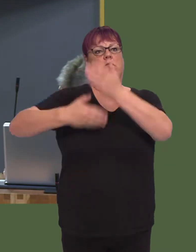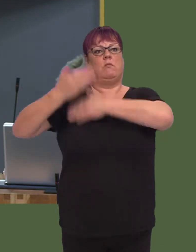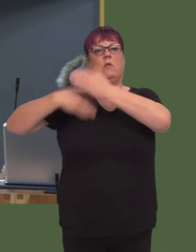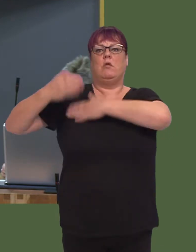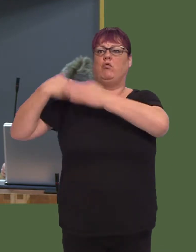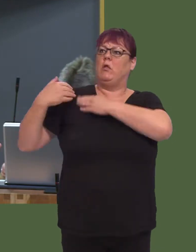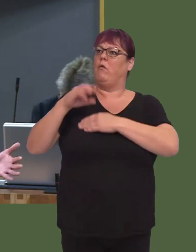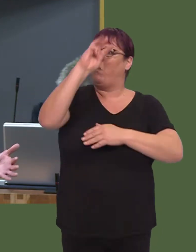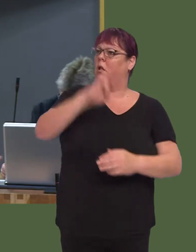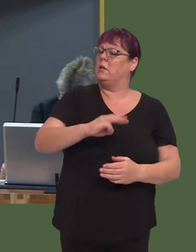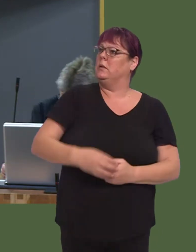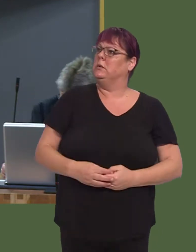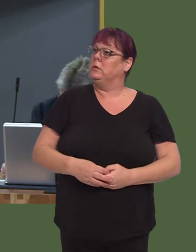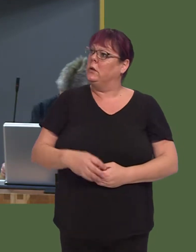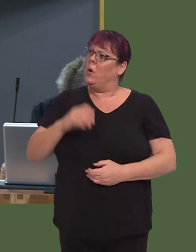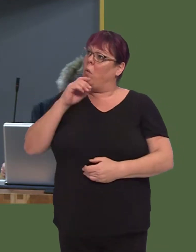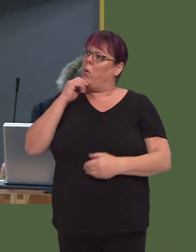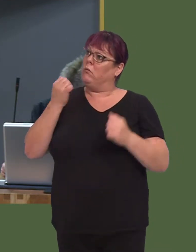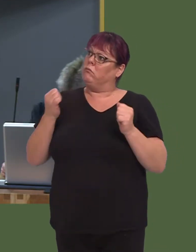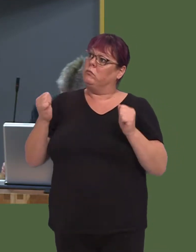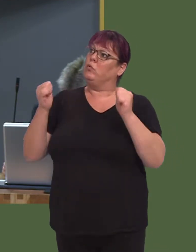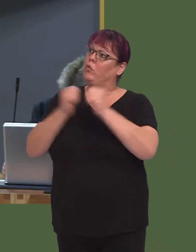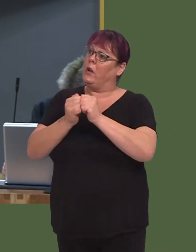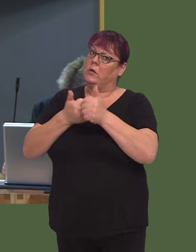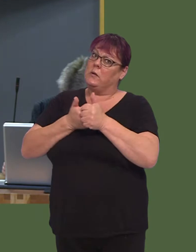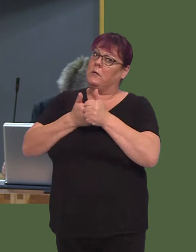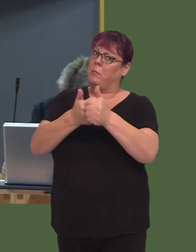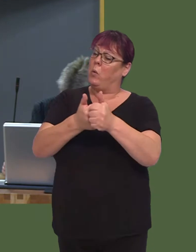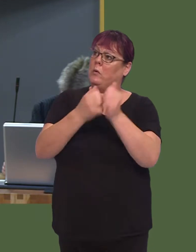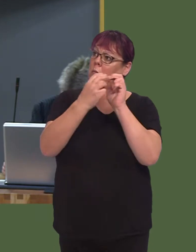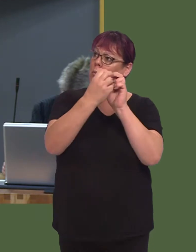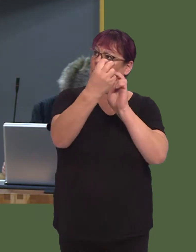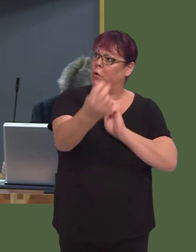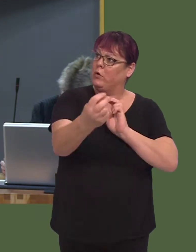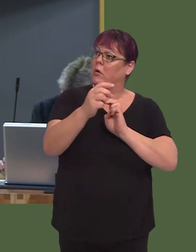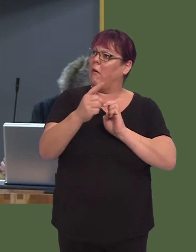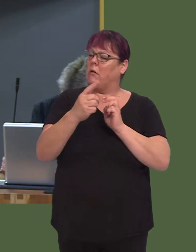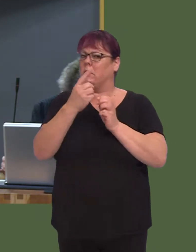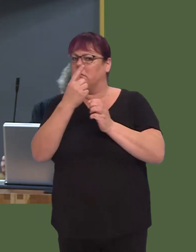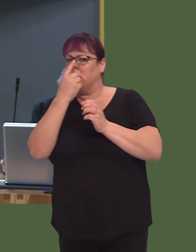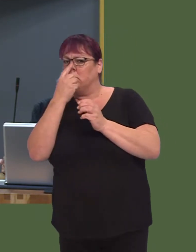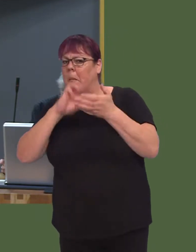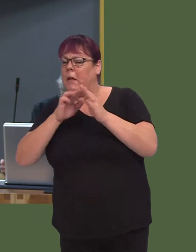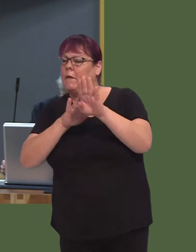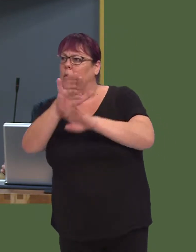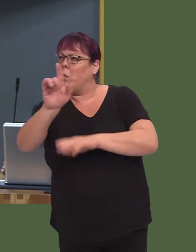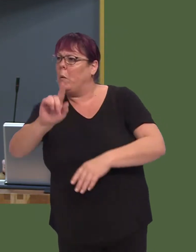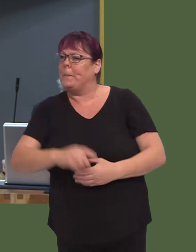I wonder whether you could reinforce that Welsh Government commitment today, First Minister, and perhaps give a little bit more detail as to how it will be taken forward.